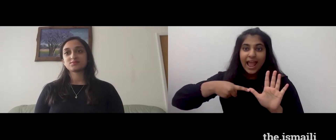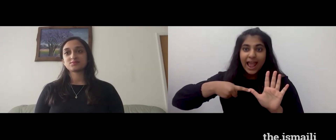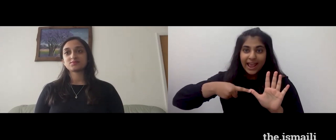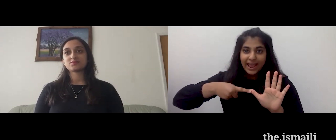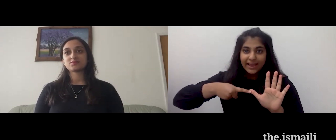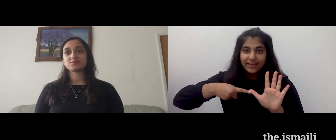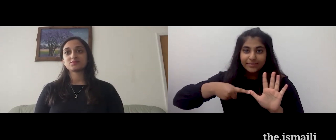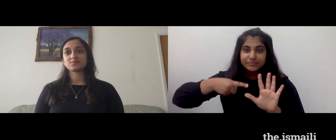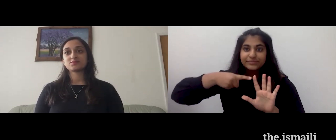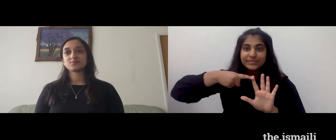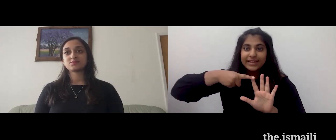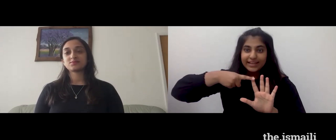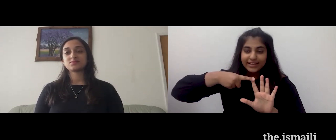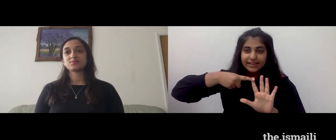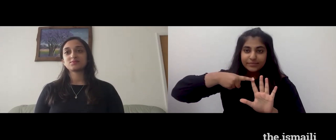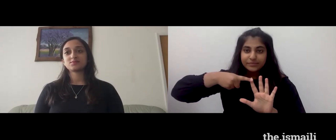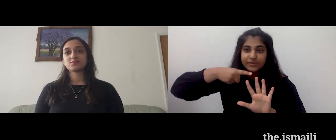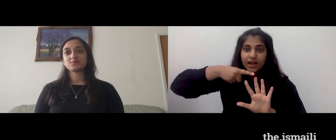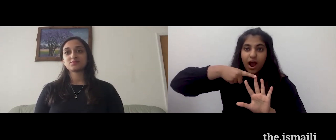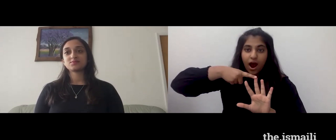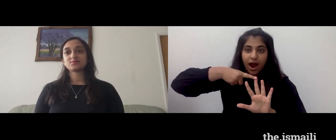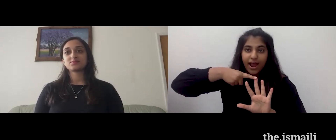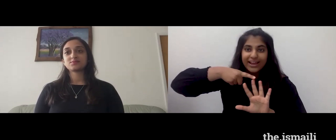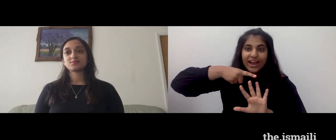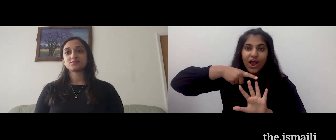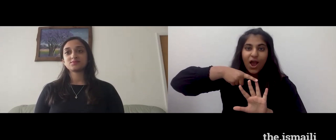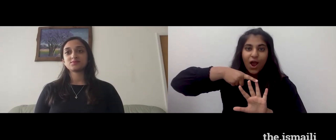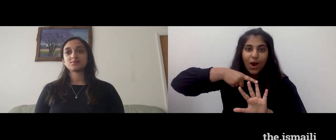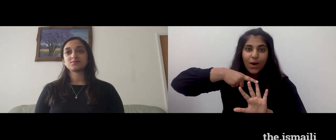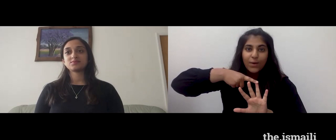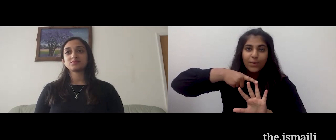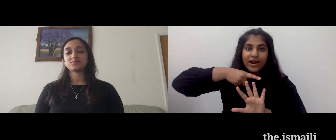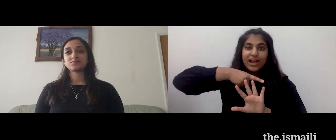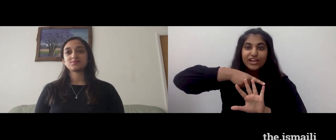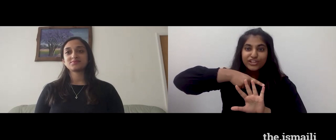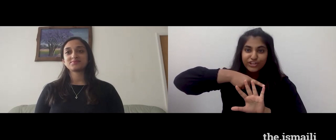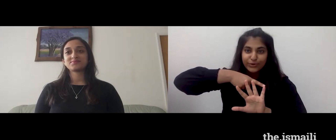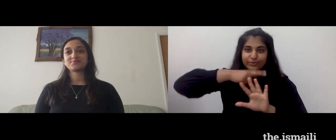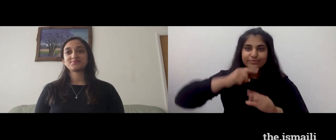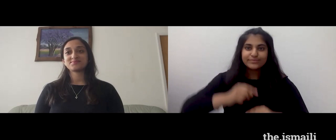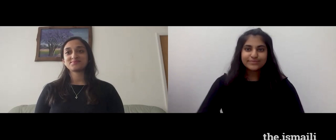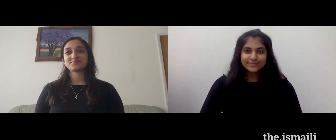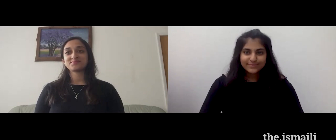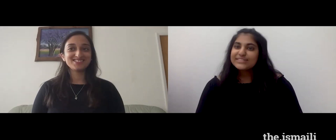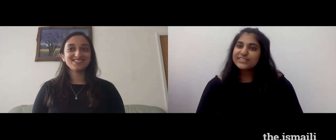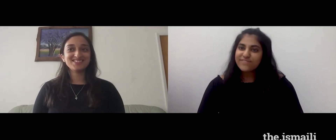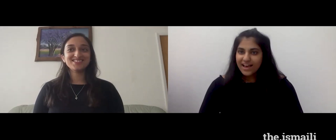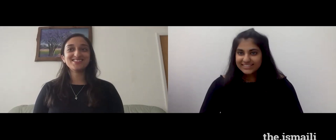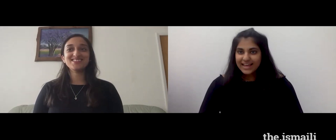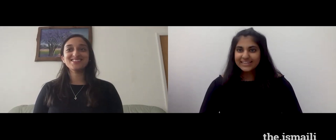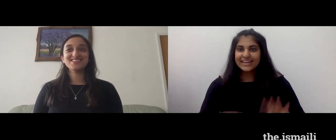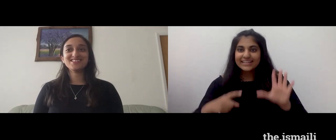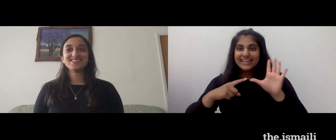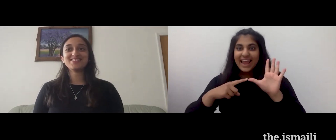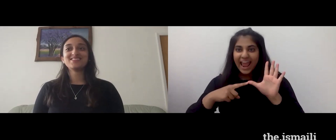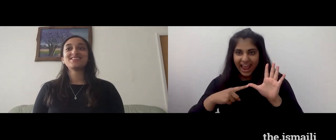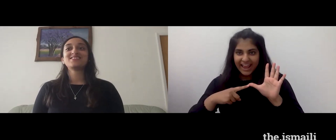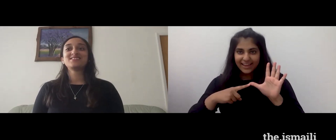A, E, I, O, U So the first letter is "A". "A"